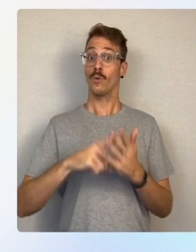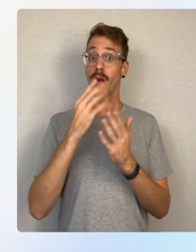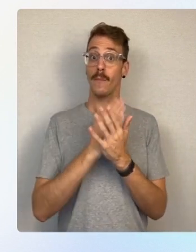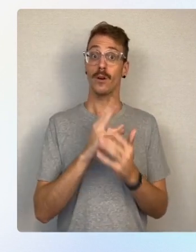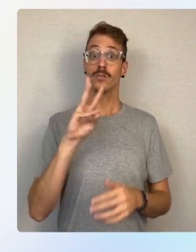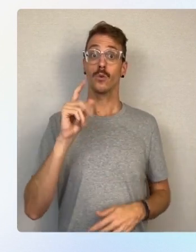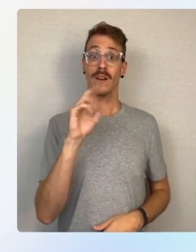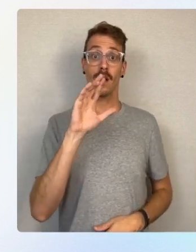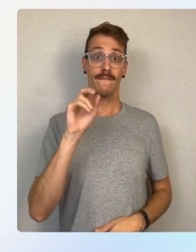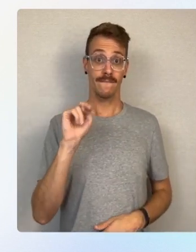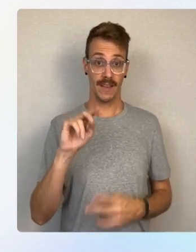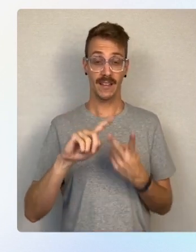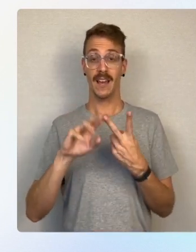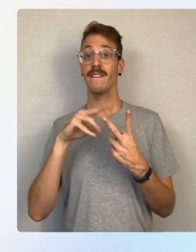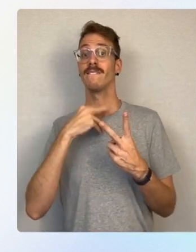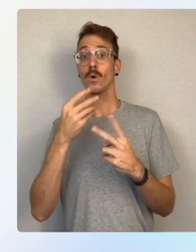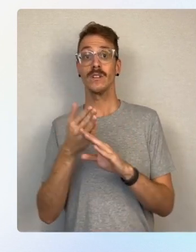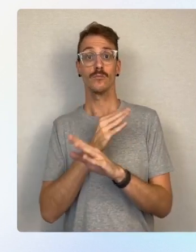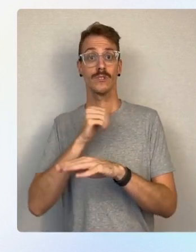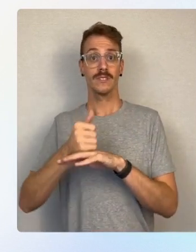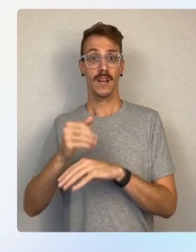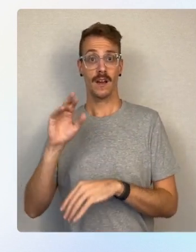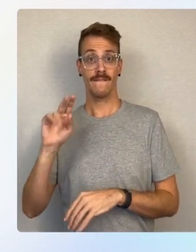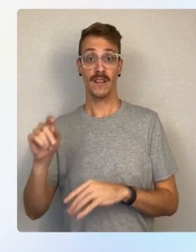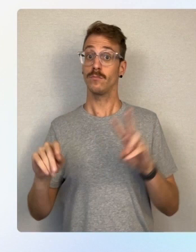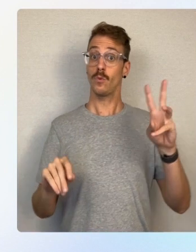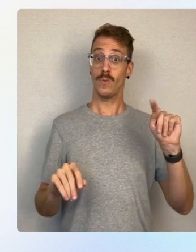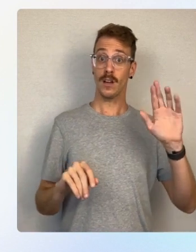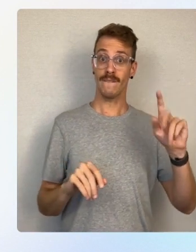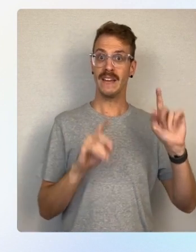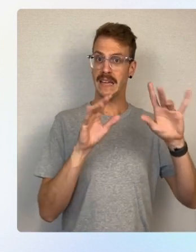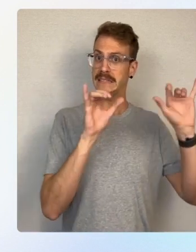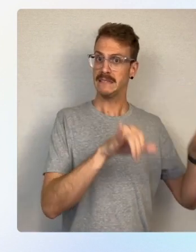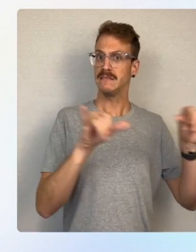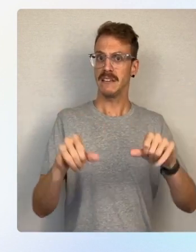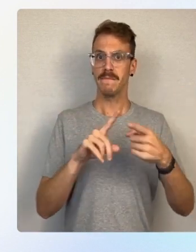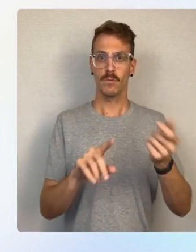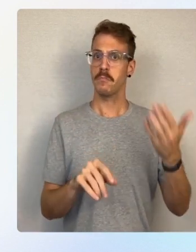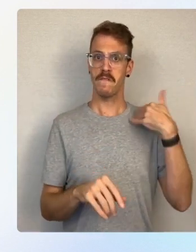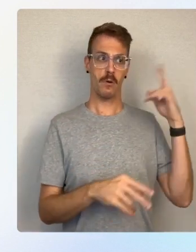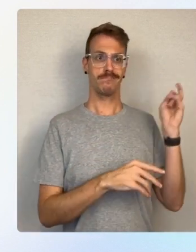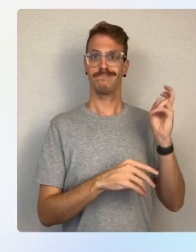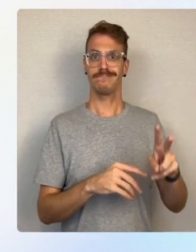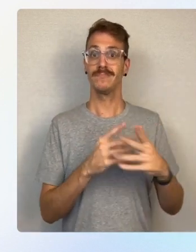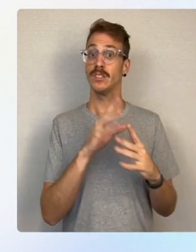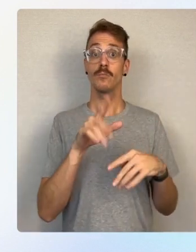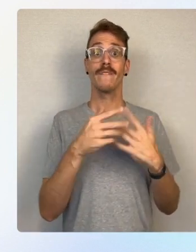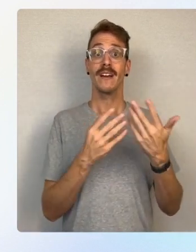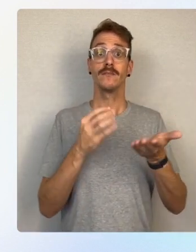consist of a wit-config and a TTS voice preset config. The Wit config can be the same one you used for voice commands earlier.